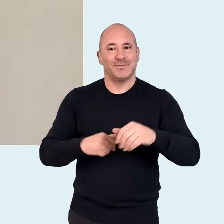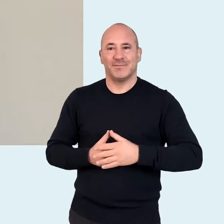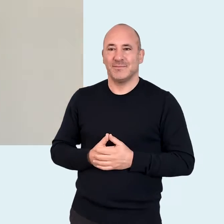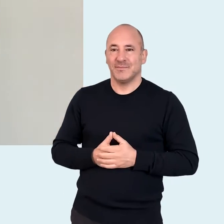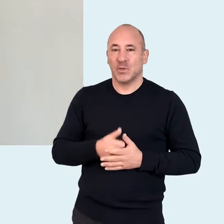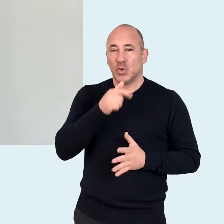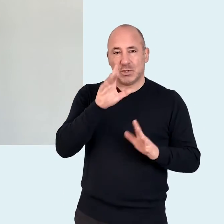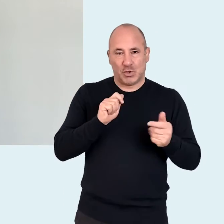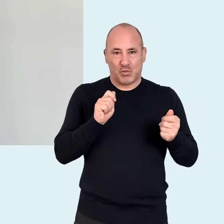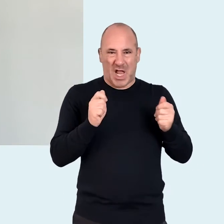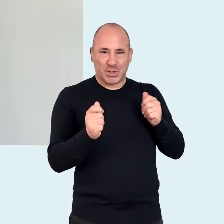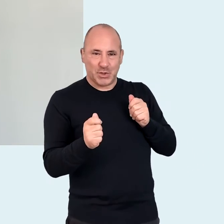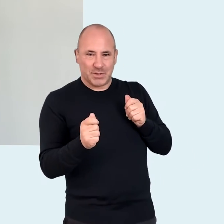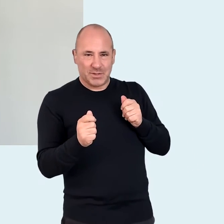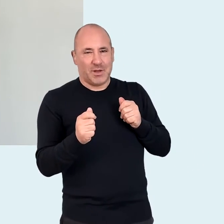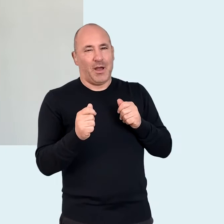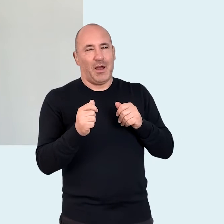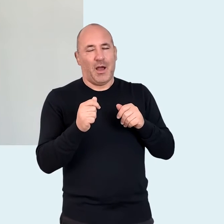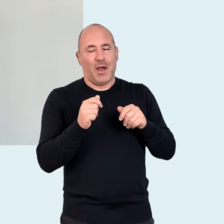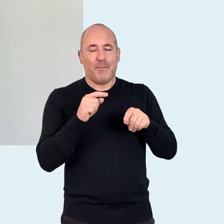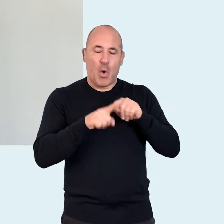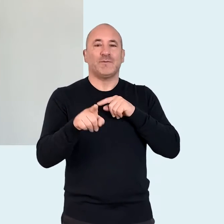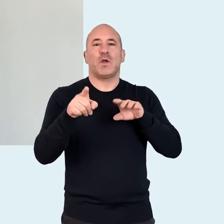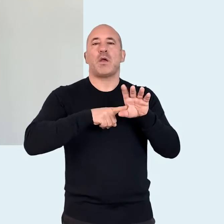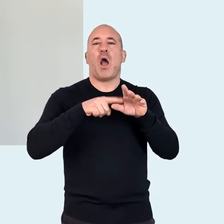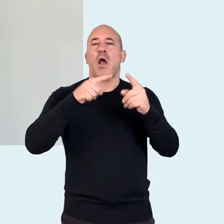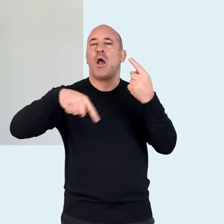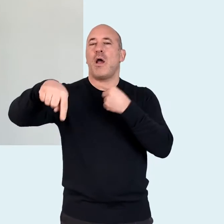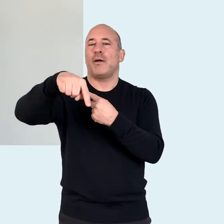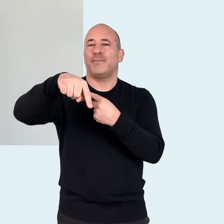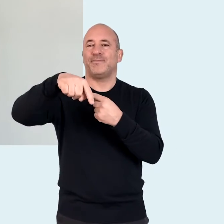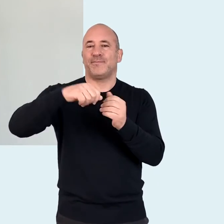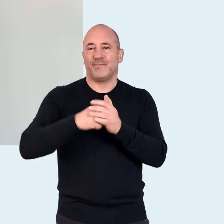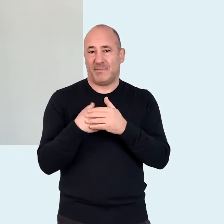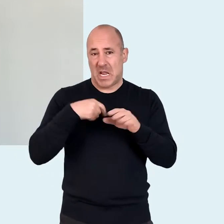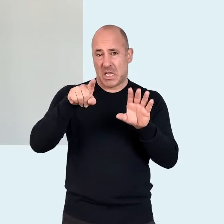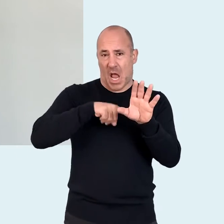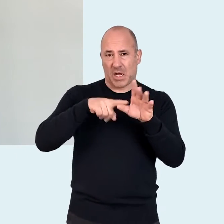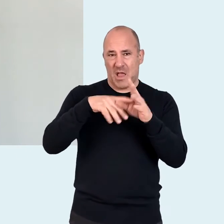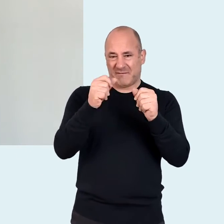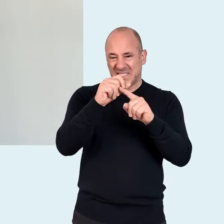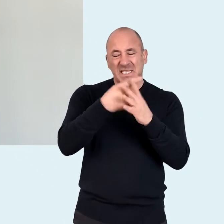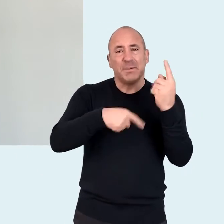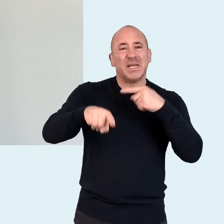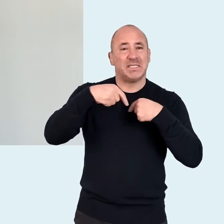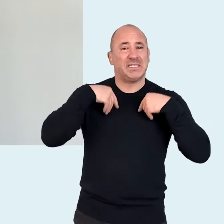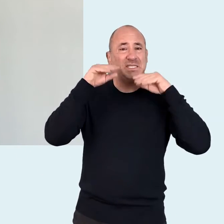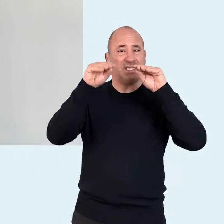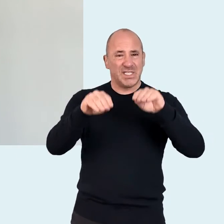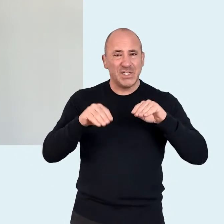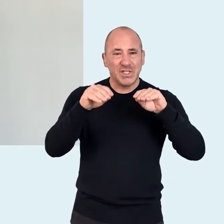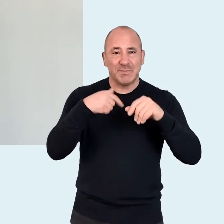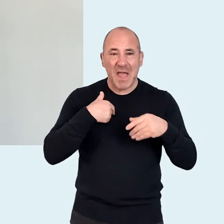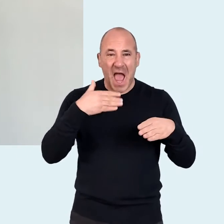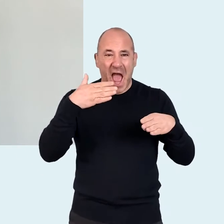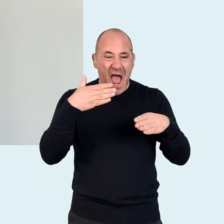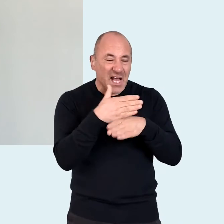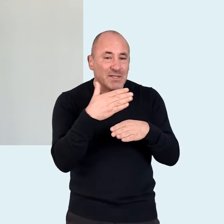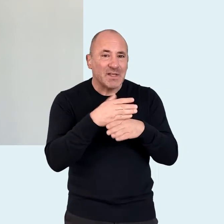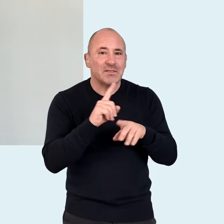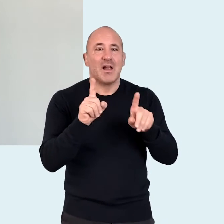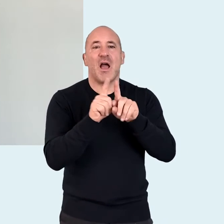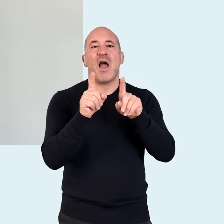Use transitions, especially with younger students. When I'm teaching my younger class with disabilities,